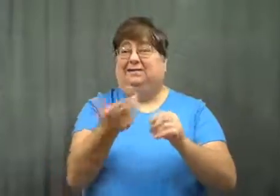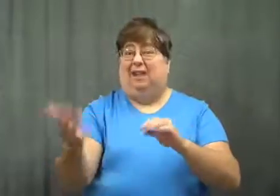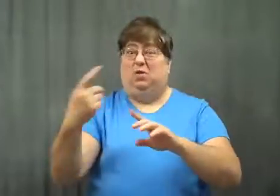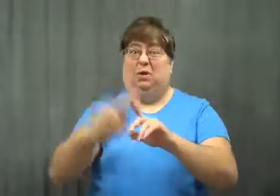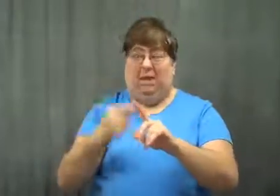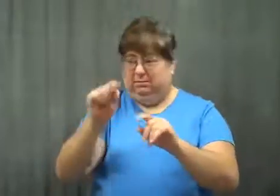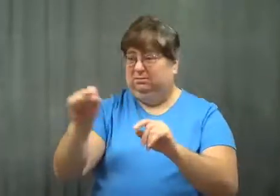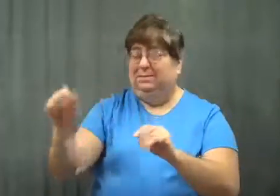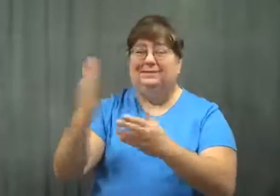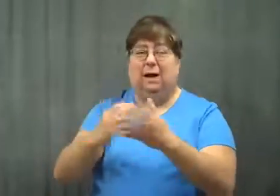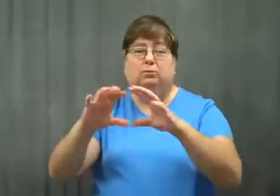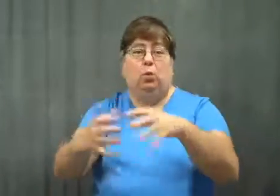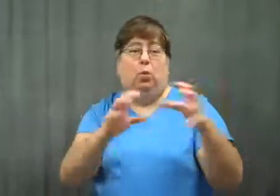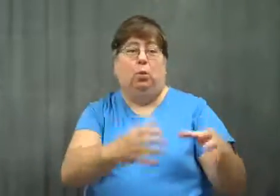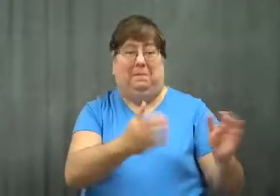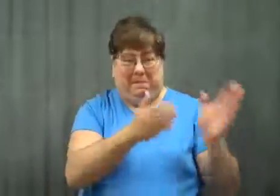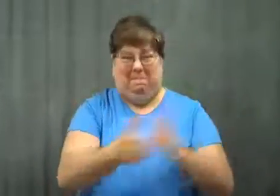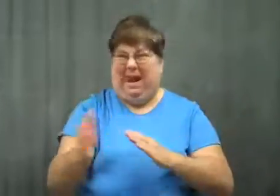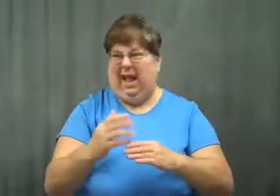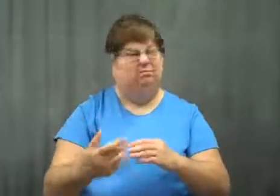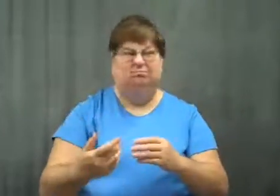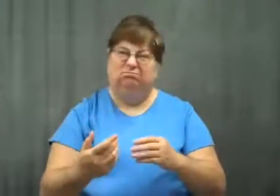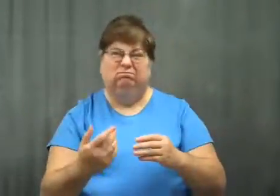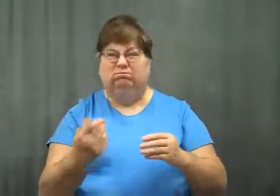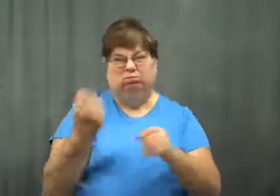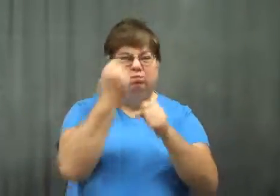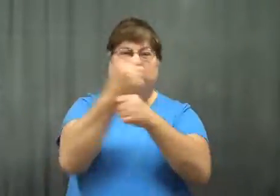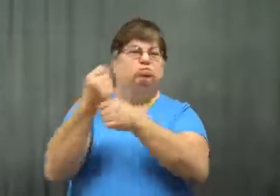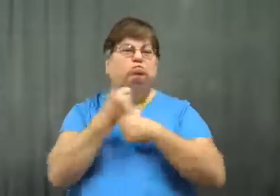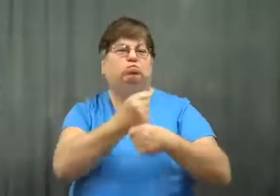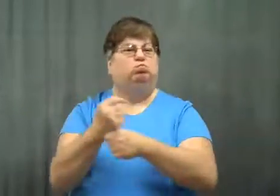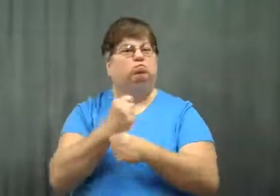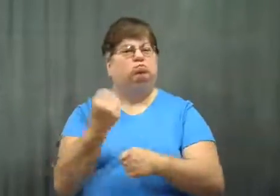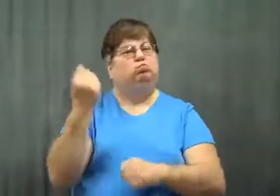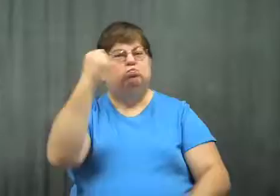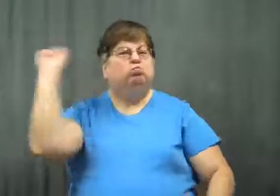For several months, some groups have been planning protests and demonstrations